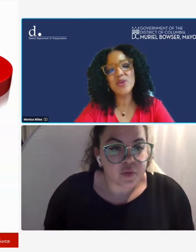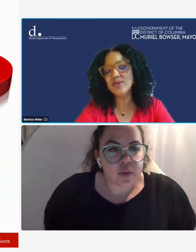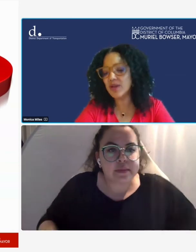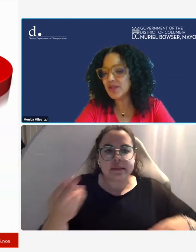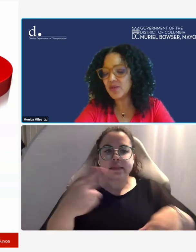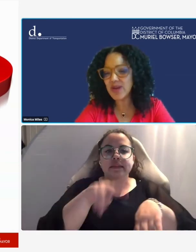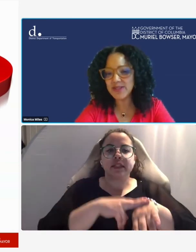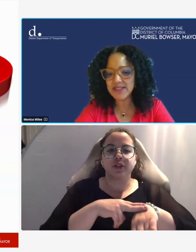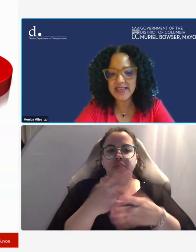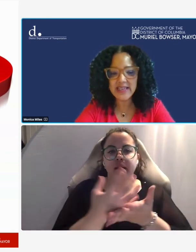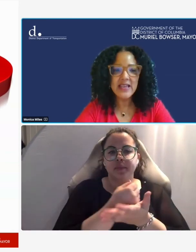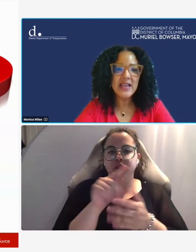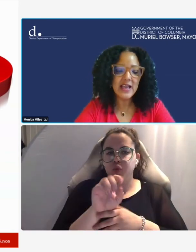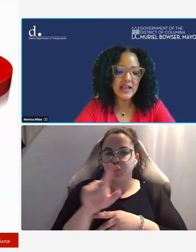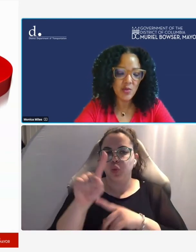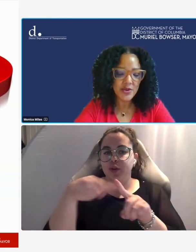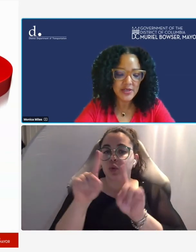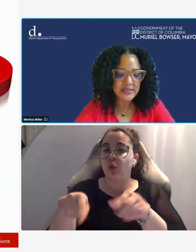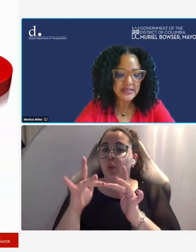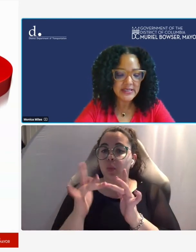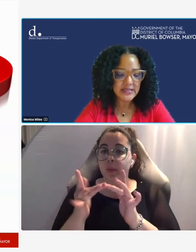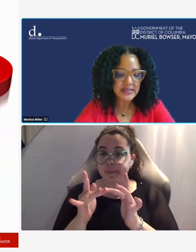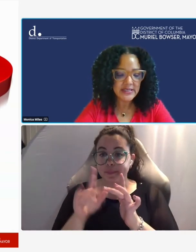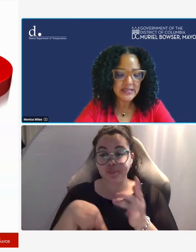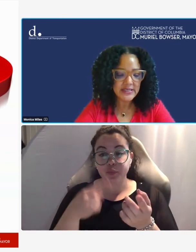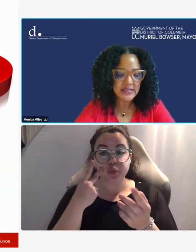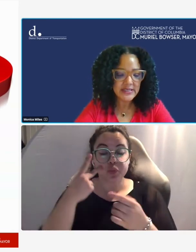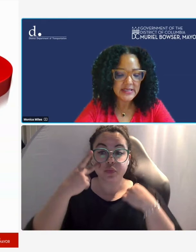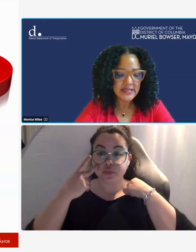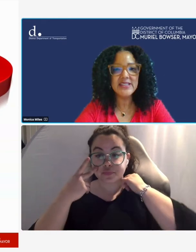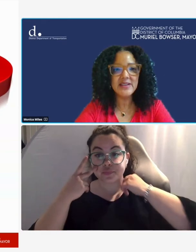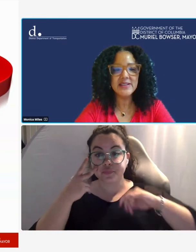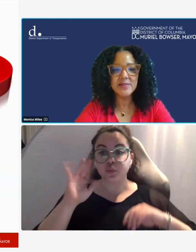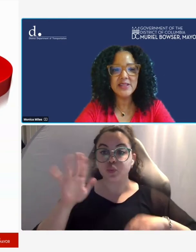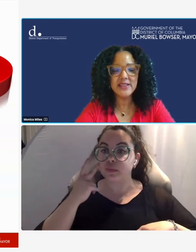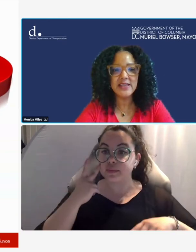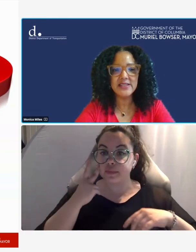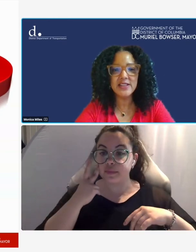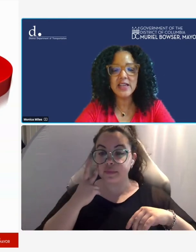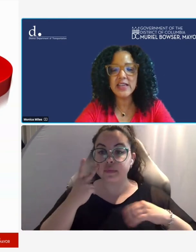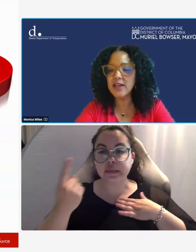go to the website um what you're going to see is you're going to see something like this and and